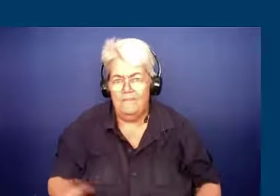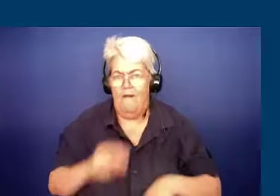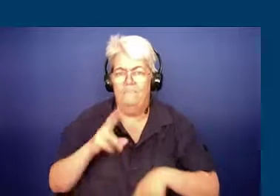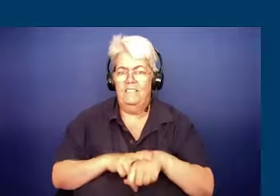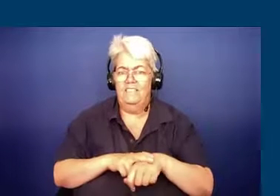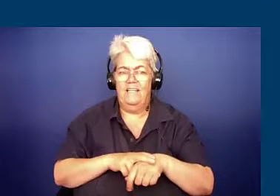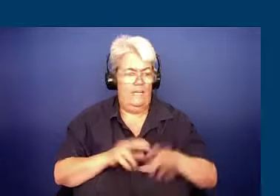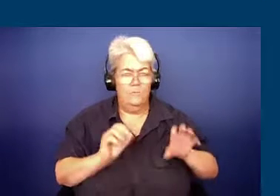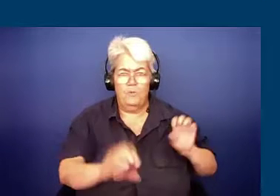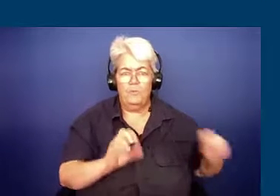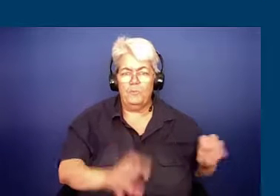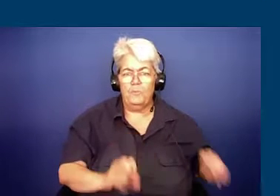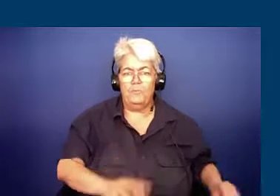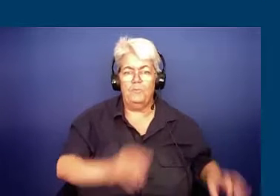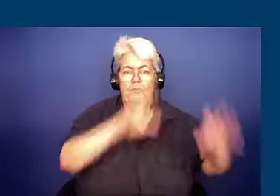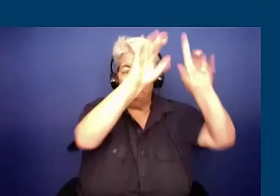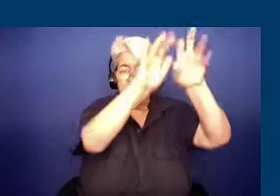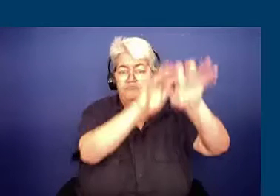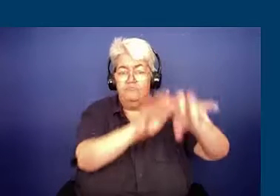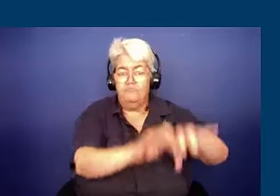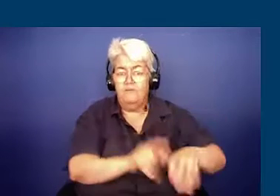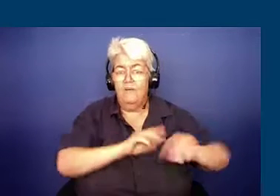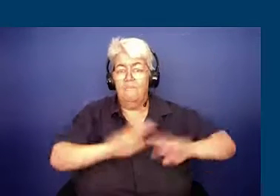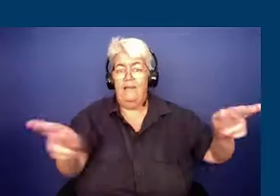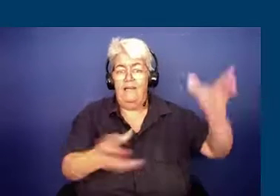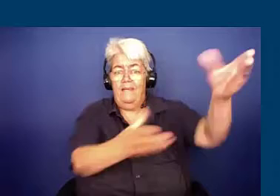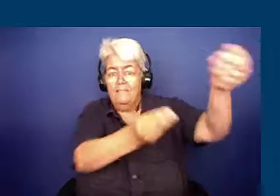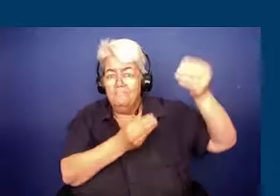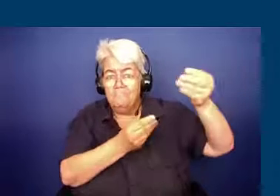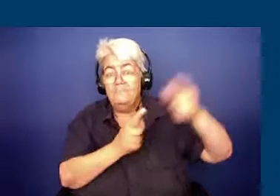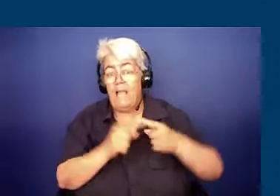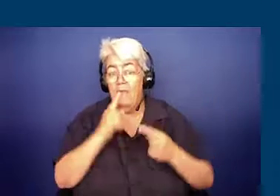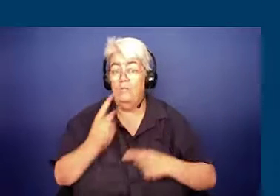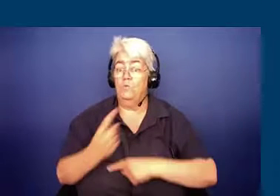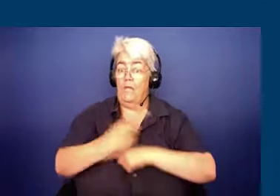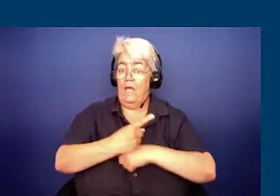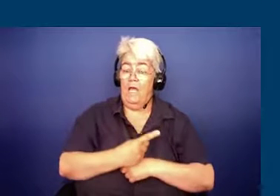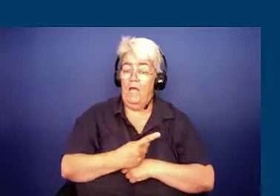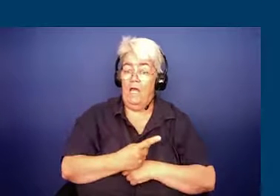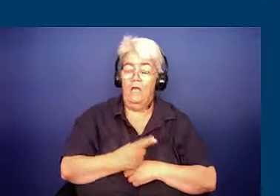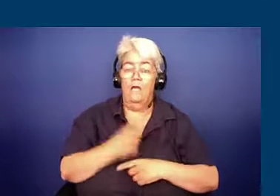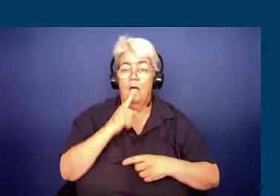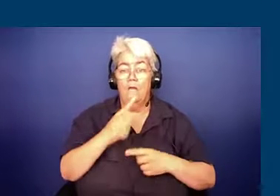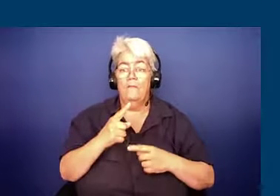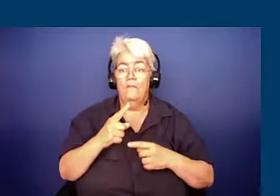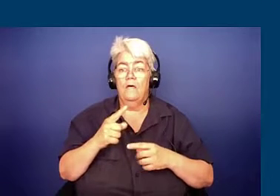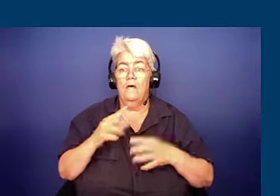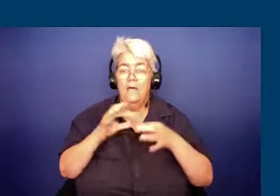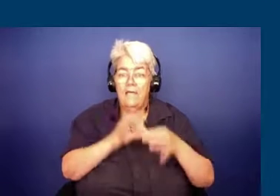what we're going to be discussing today is again an integral connection between assignments and the